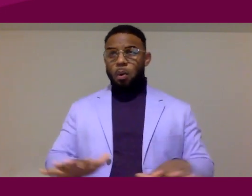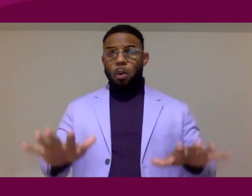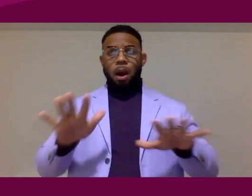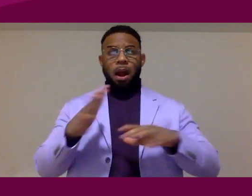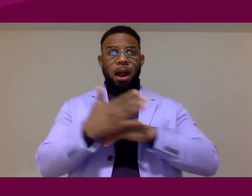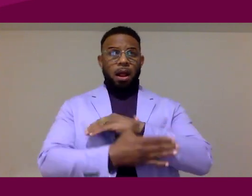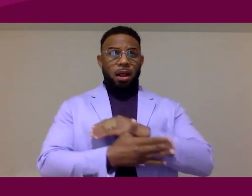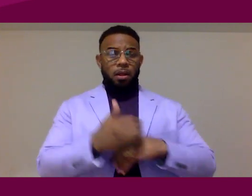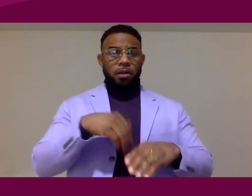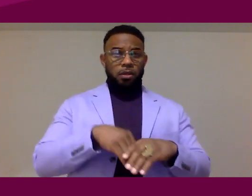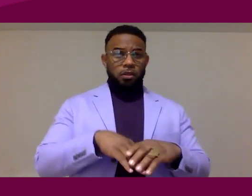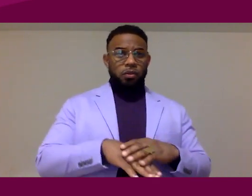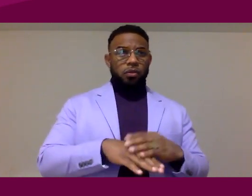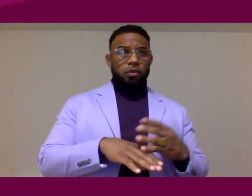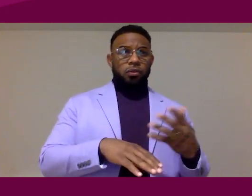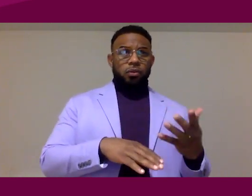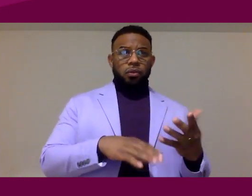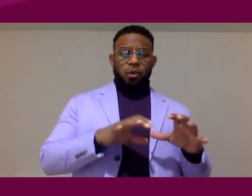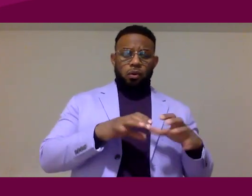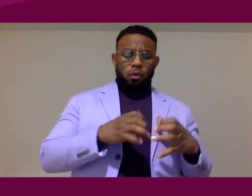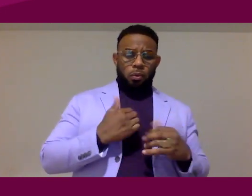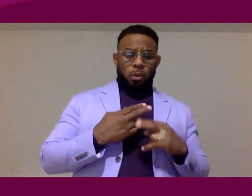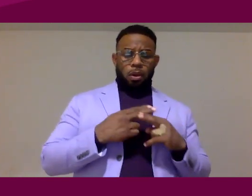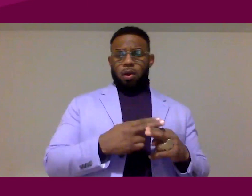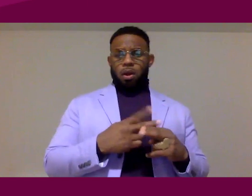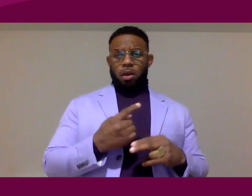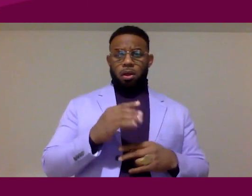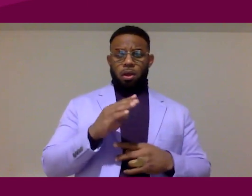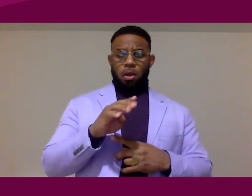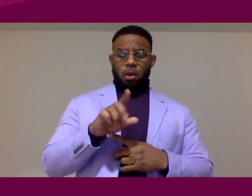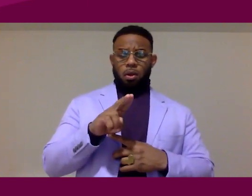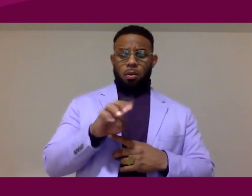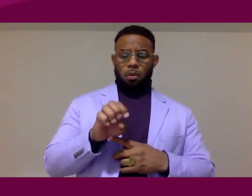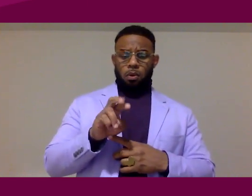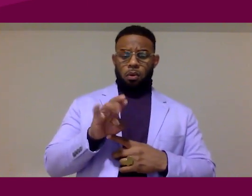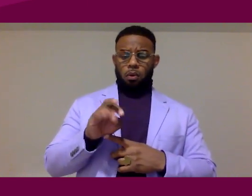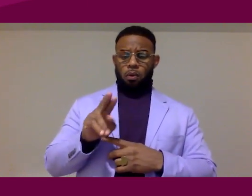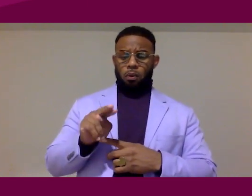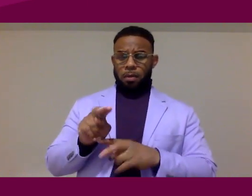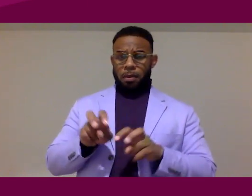into a group that we called the Blue Ribbon Panel.